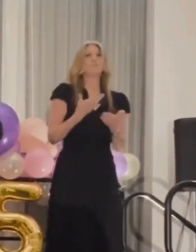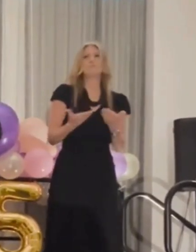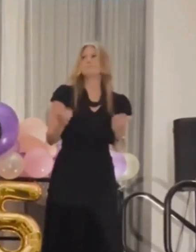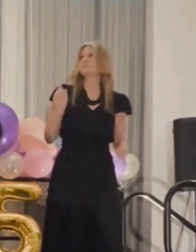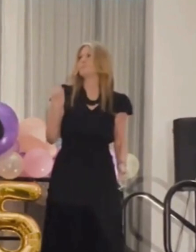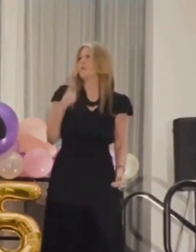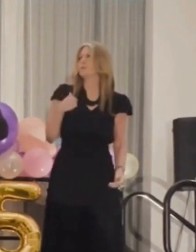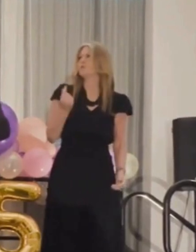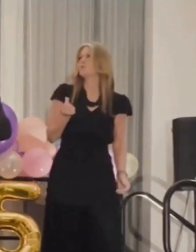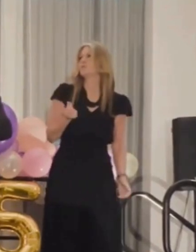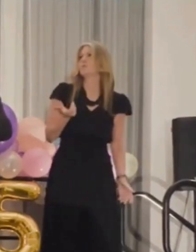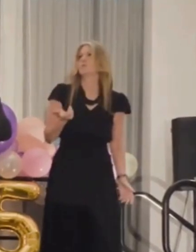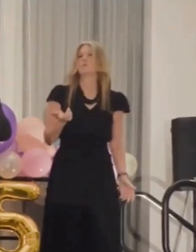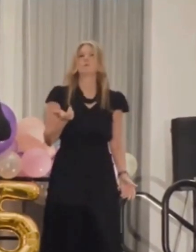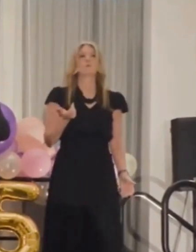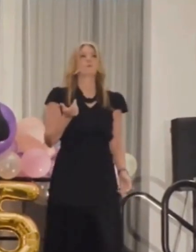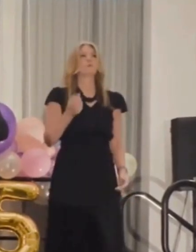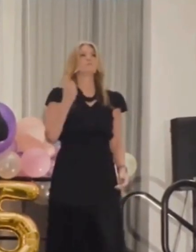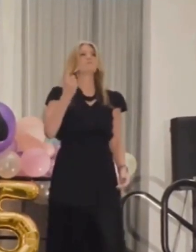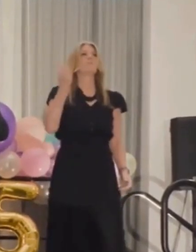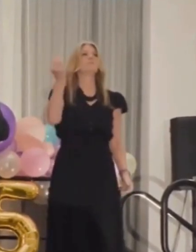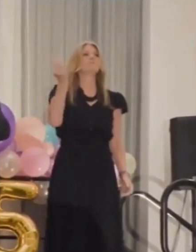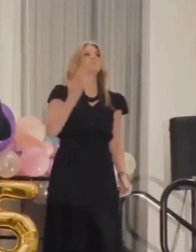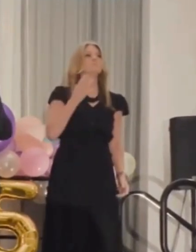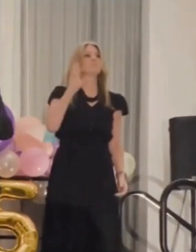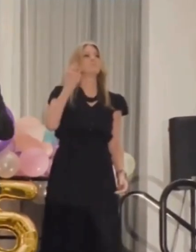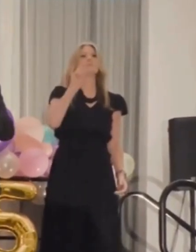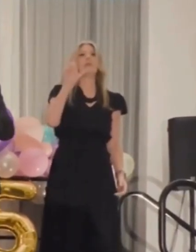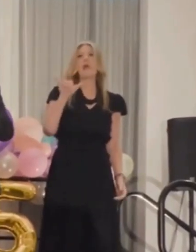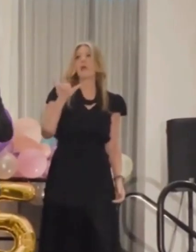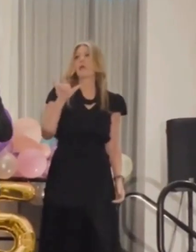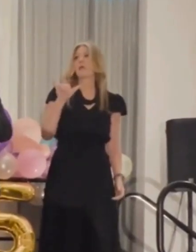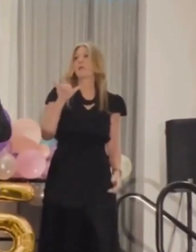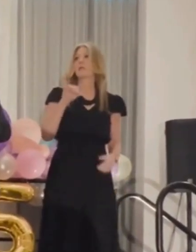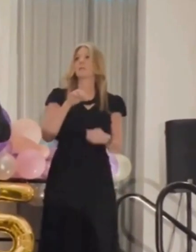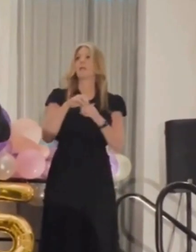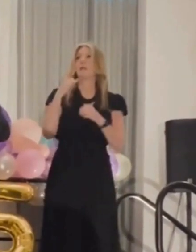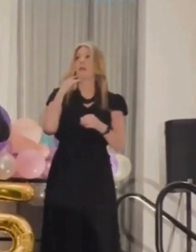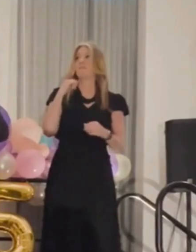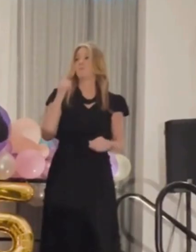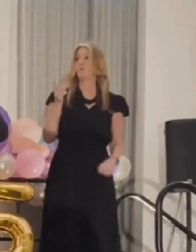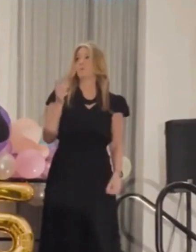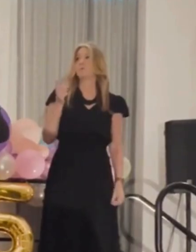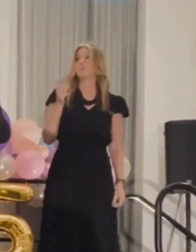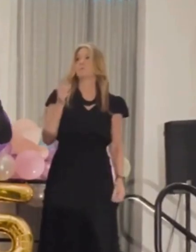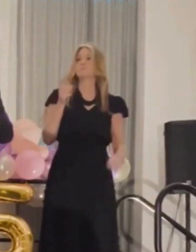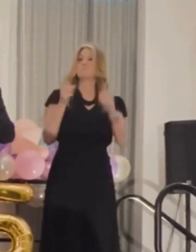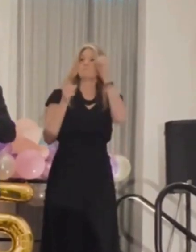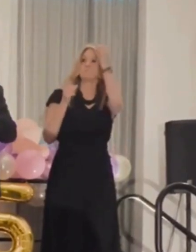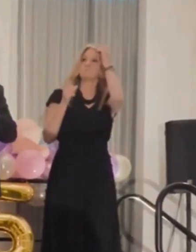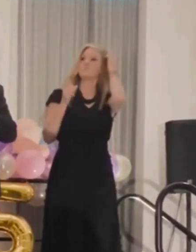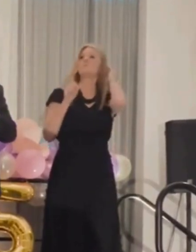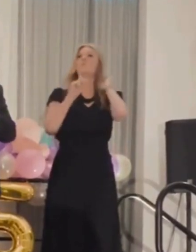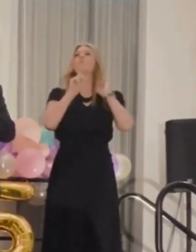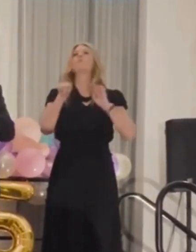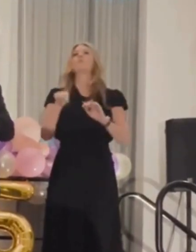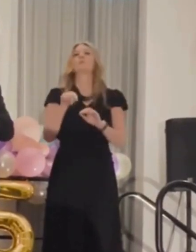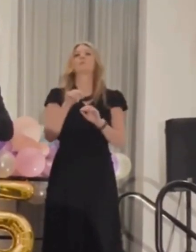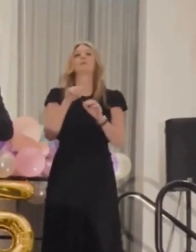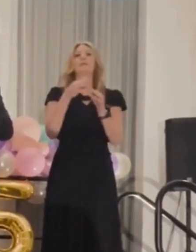And somebody told me about relay in California then. And I ordered a captioned phone